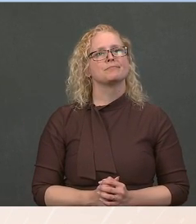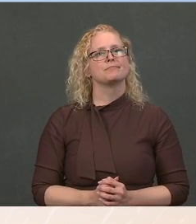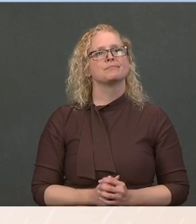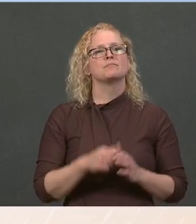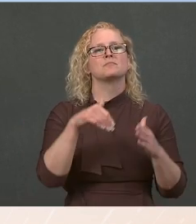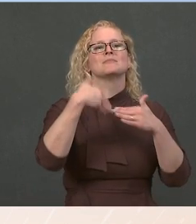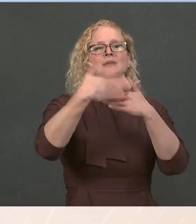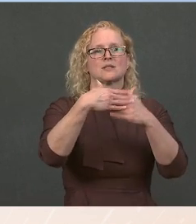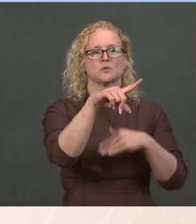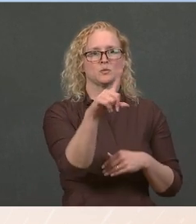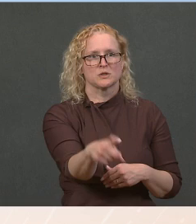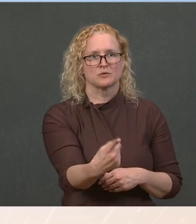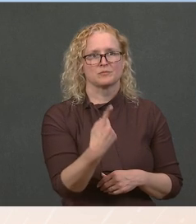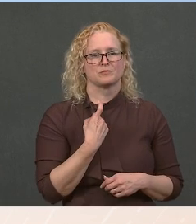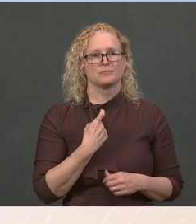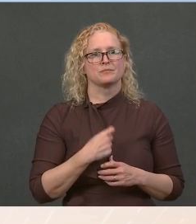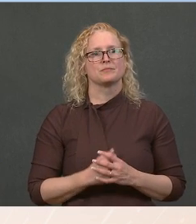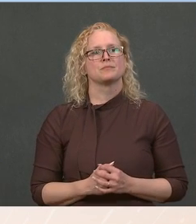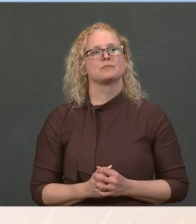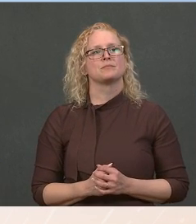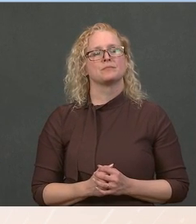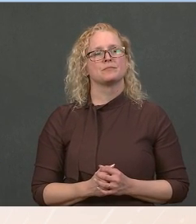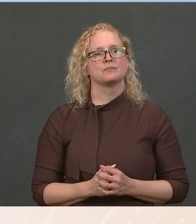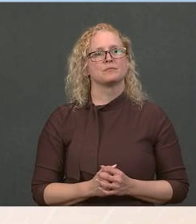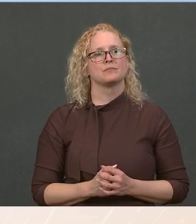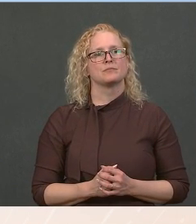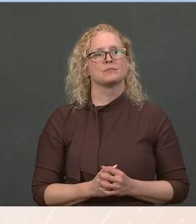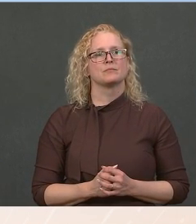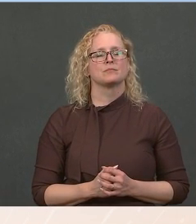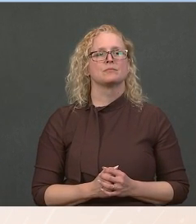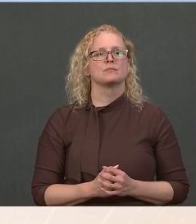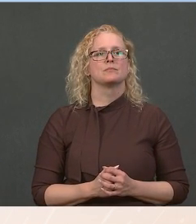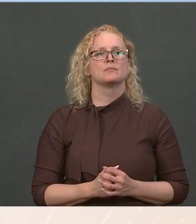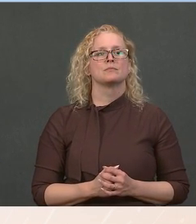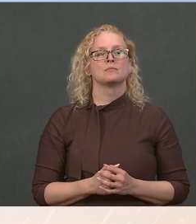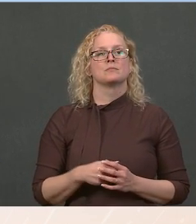that one of the members of the traveling party in Scotland came down with COVID.